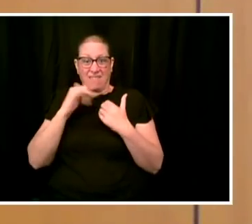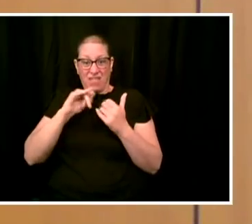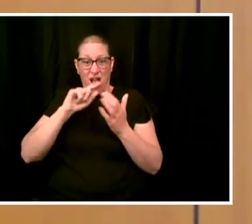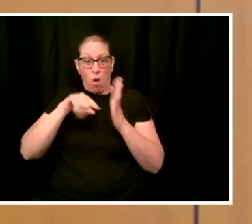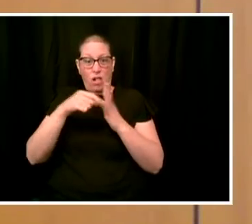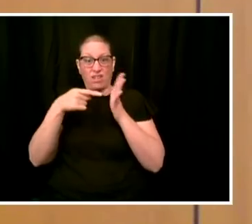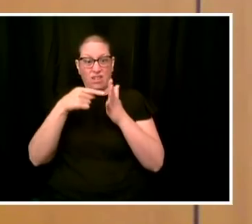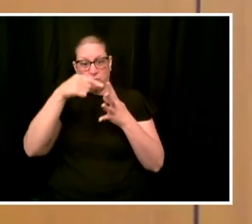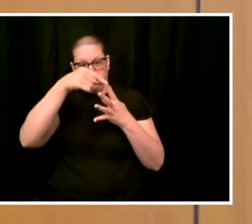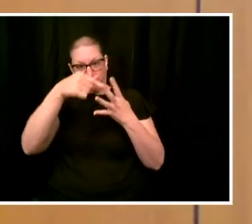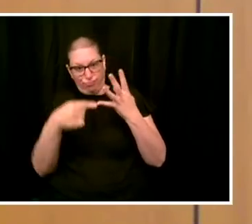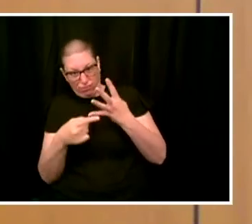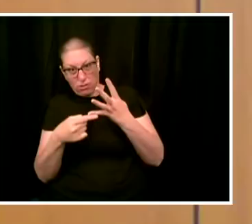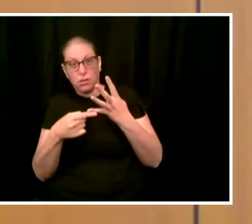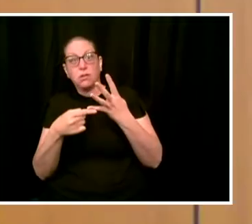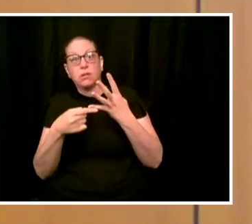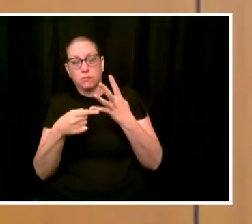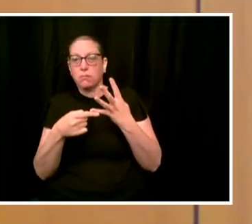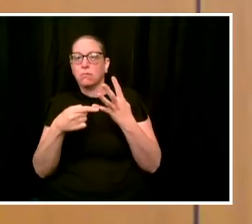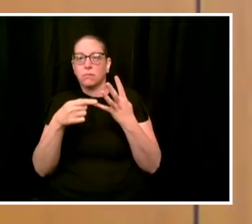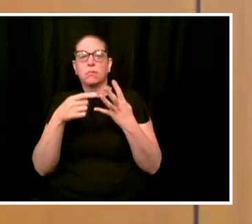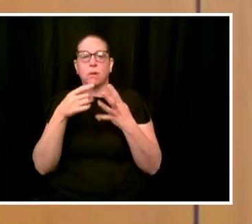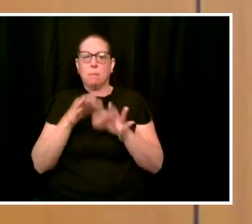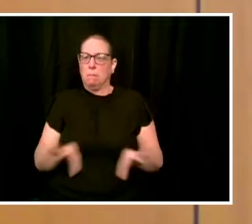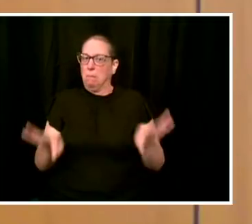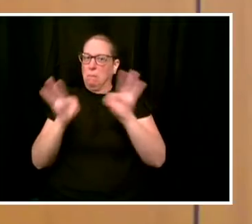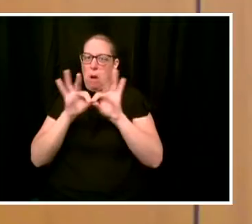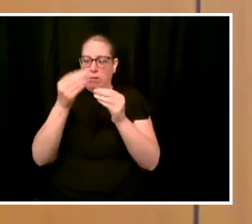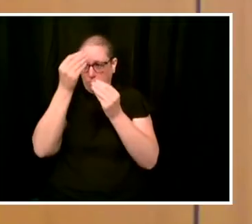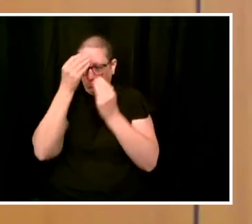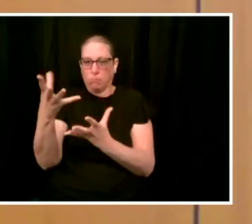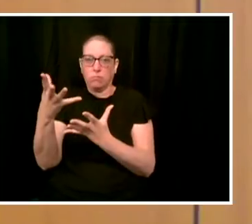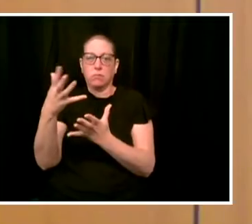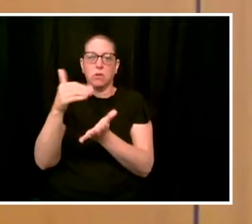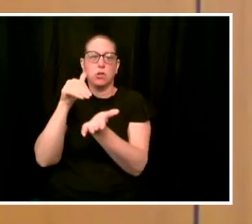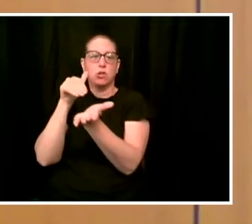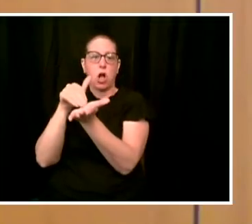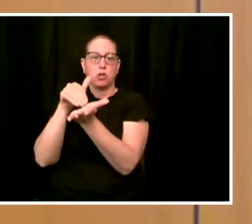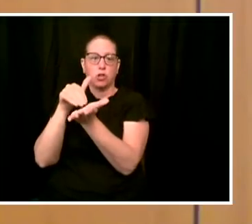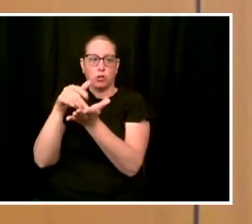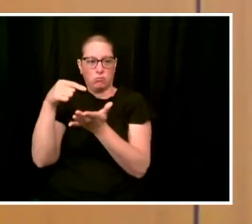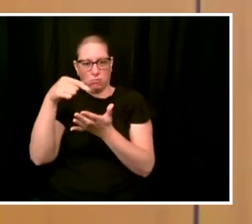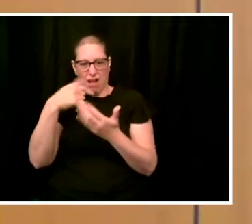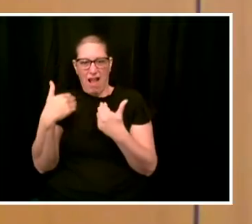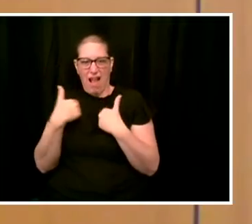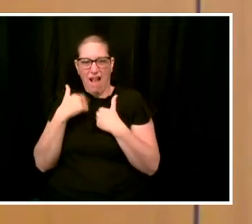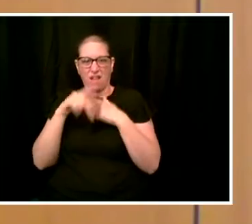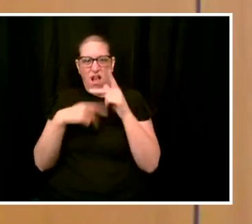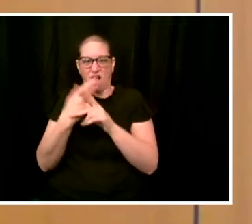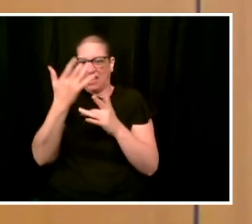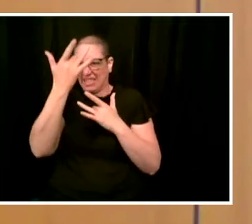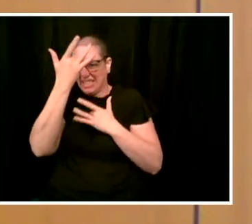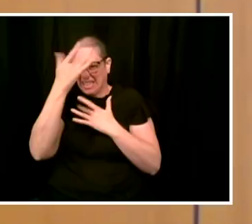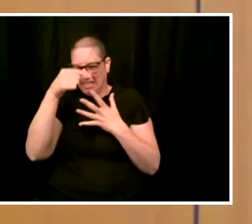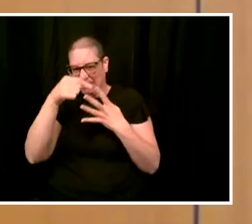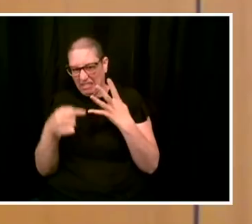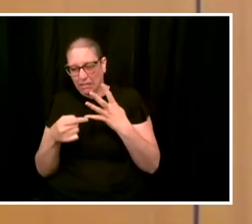CHILDRENWH EN THEY PRESENT, THE STMO IMPORTANT THING IS FOR